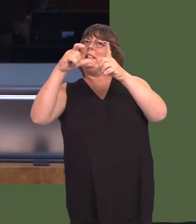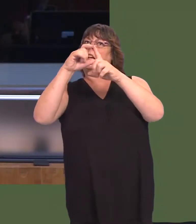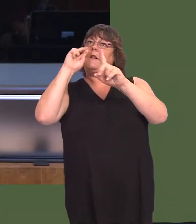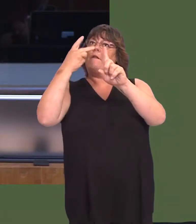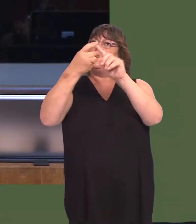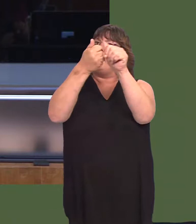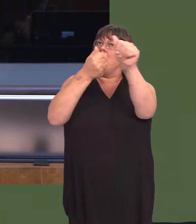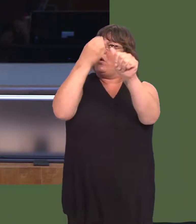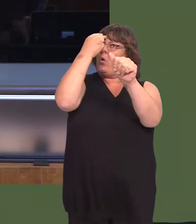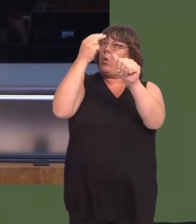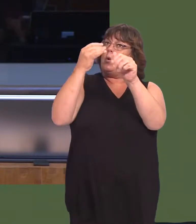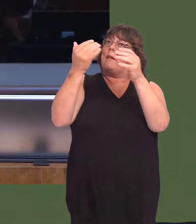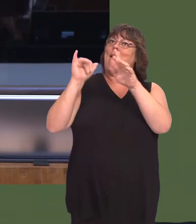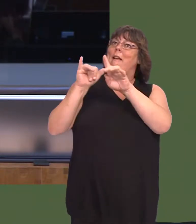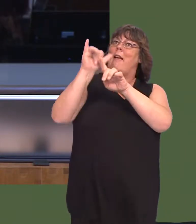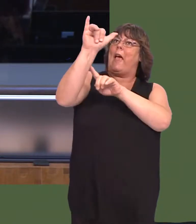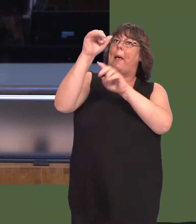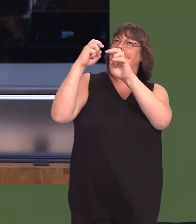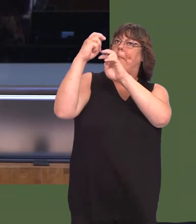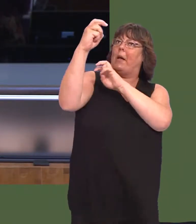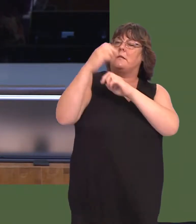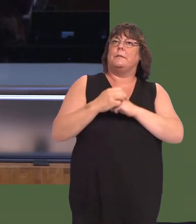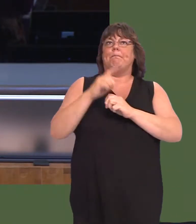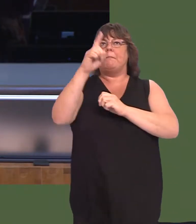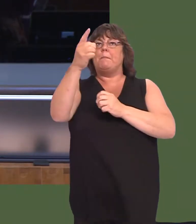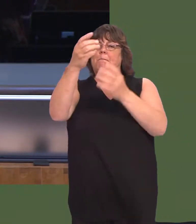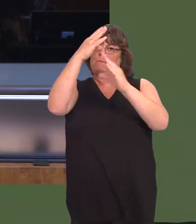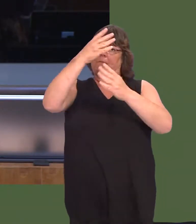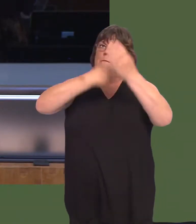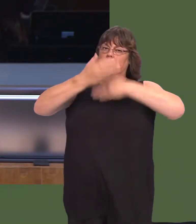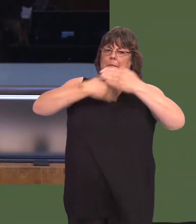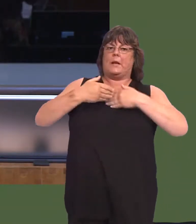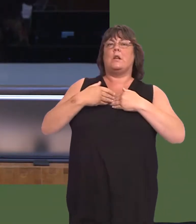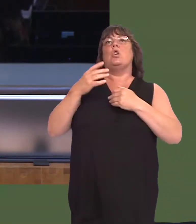their two key priorities for the UKís future relationship with the European Union were,